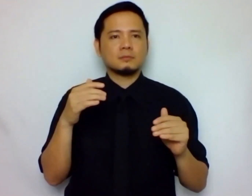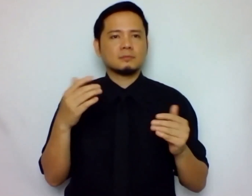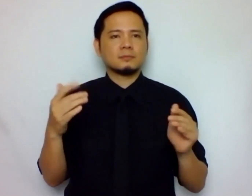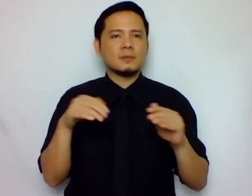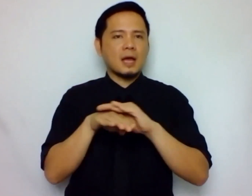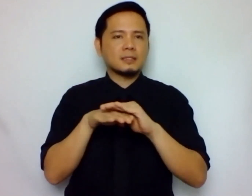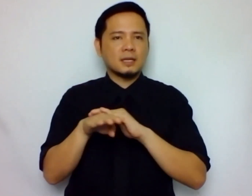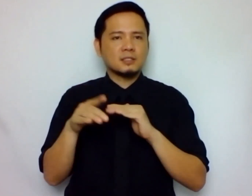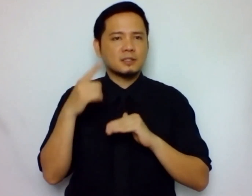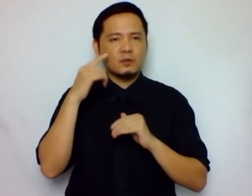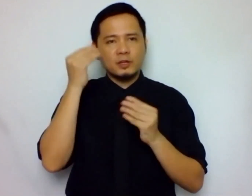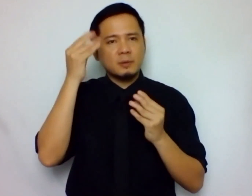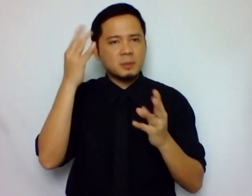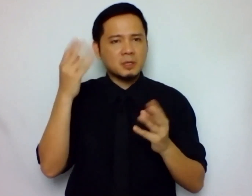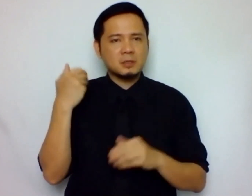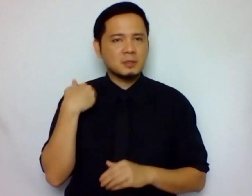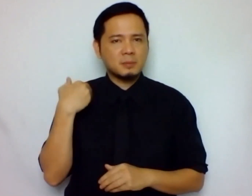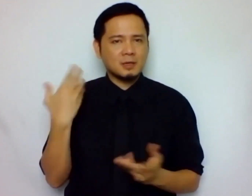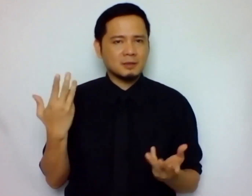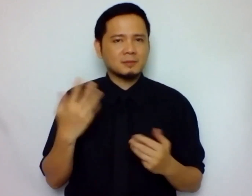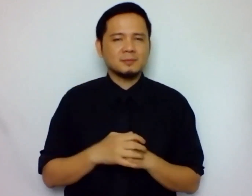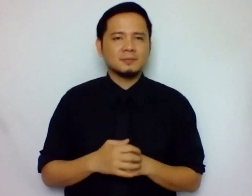Thank you po! Sir Paul next question.